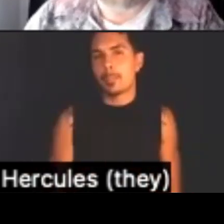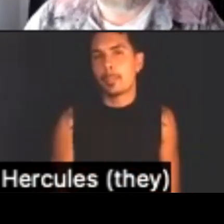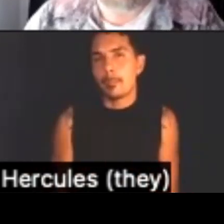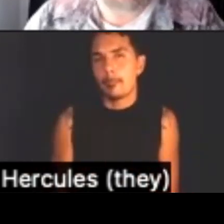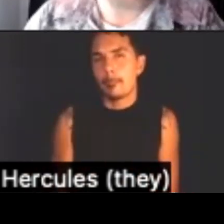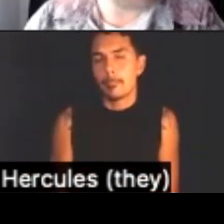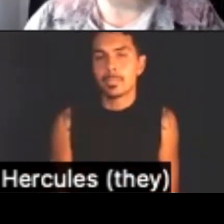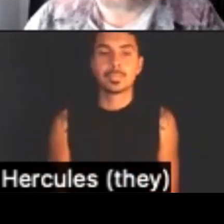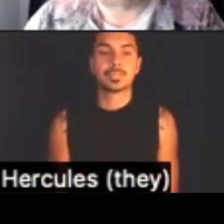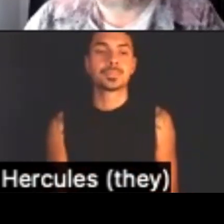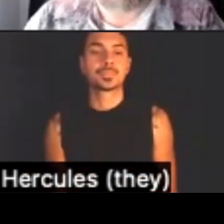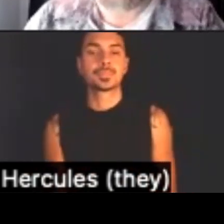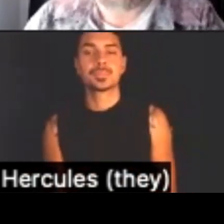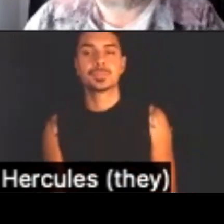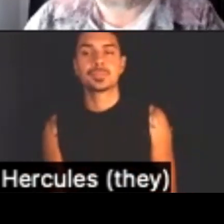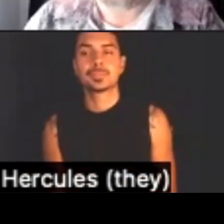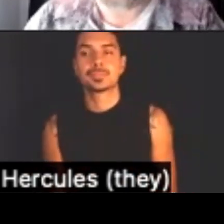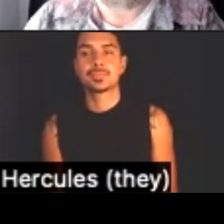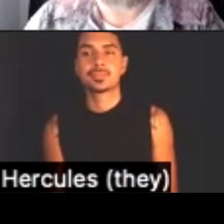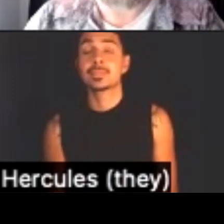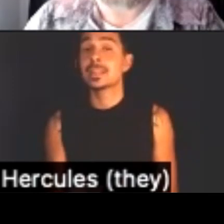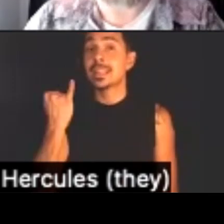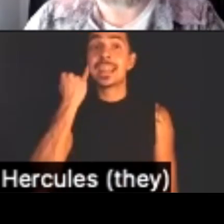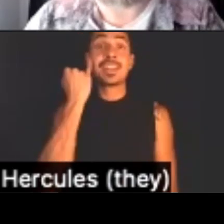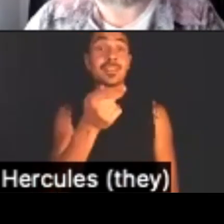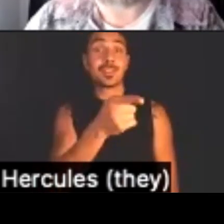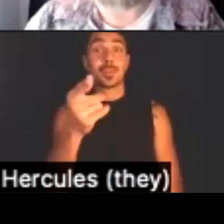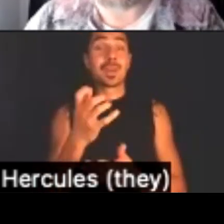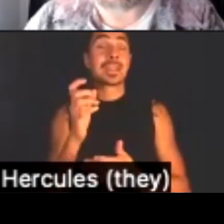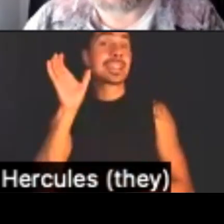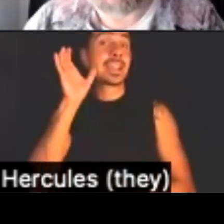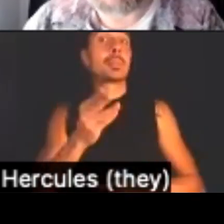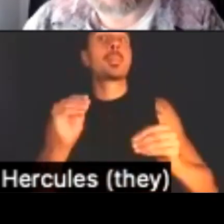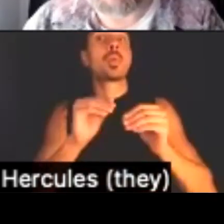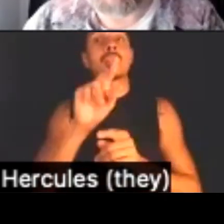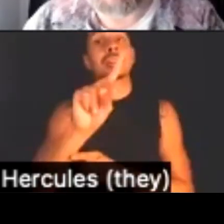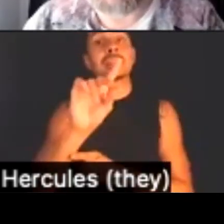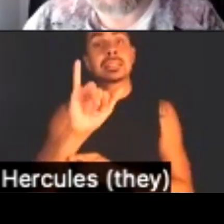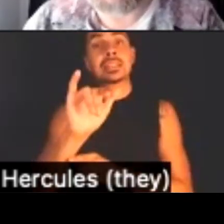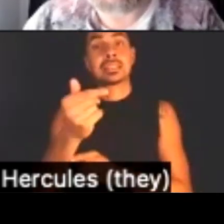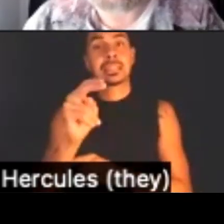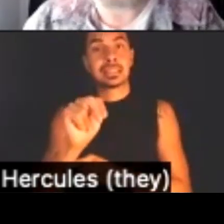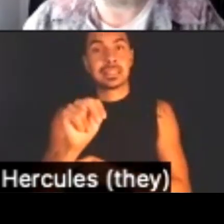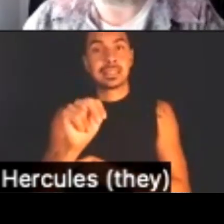So I encourage folks, if you'd like to hear more of Dylan's story, to either check out "Diagnosing Difference" the film